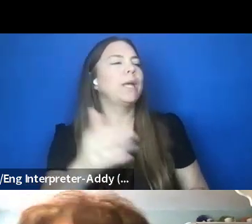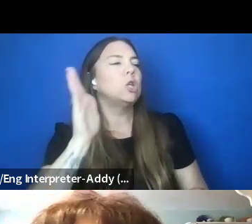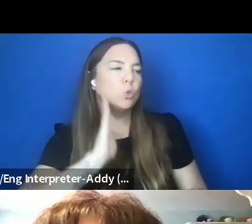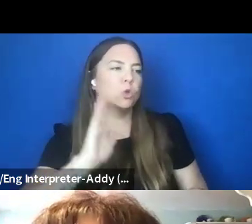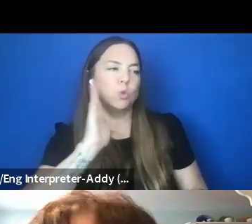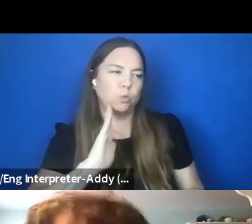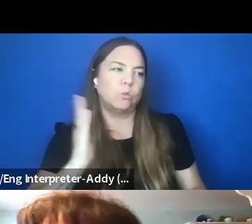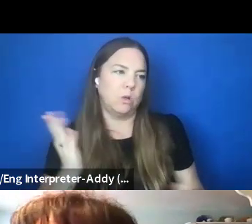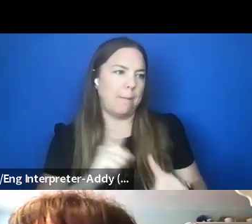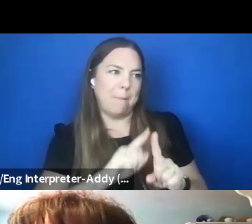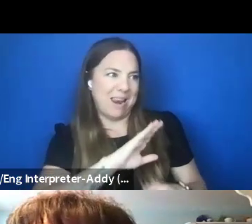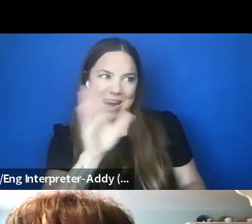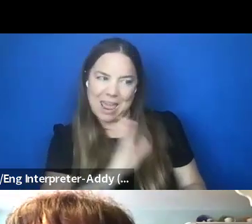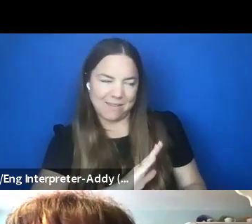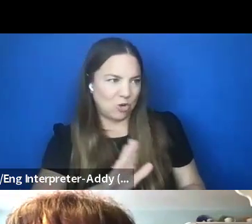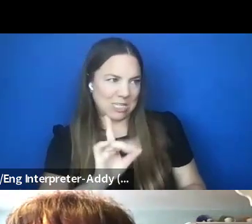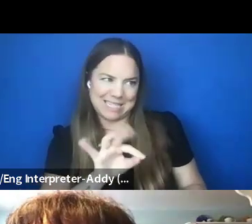Don Dew: they never did it, so they took it out.